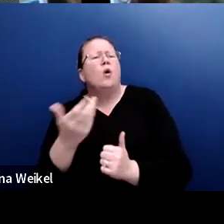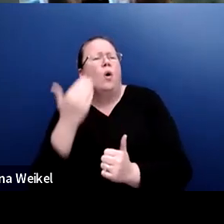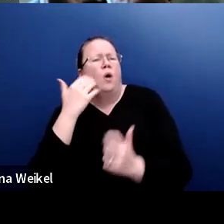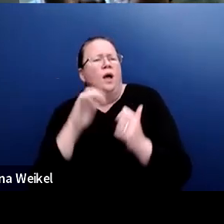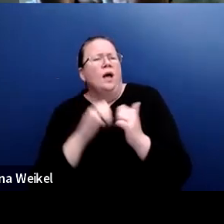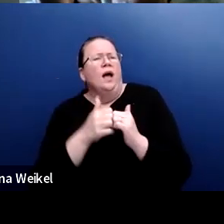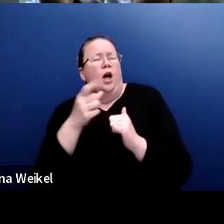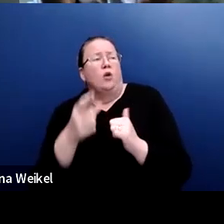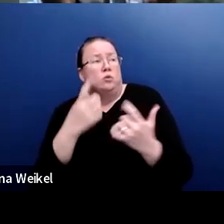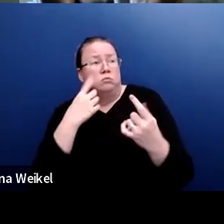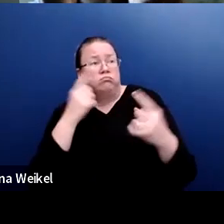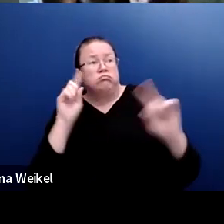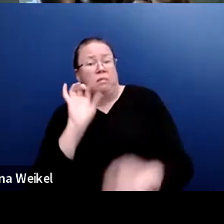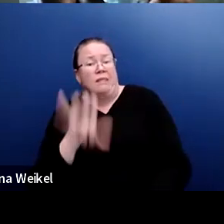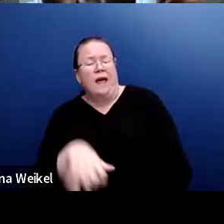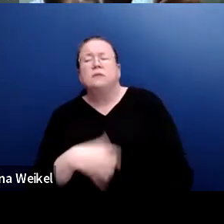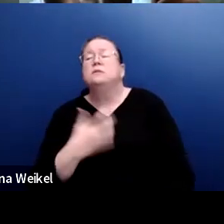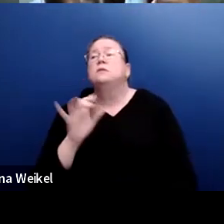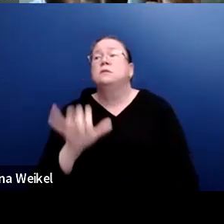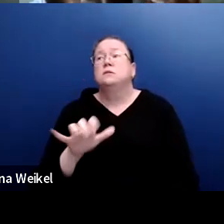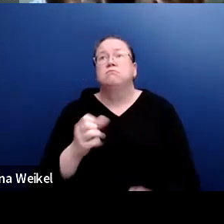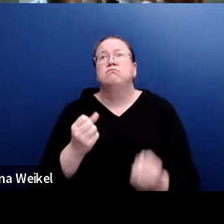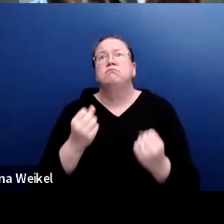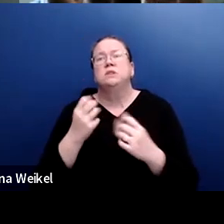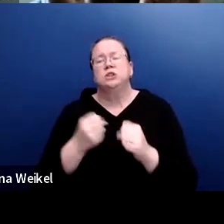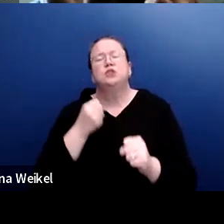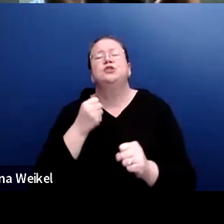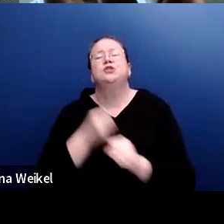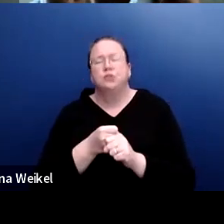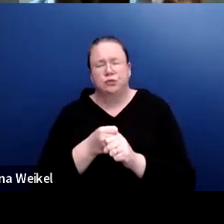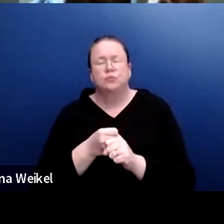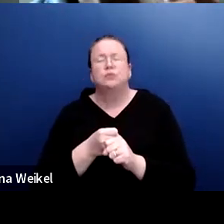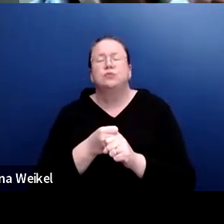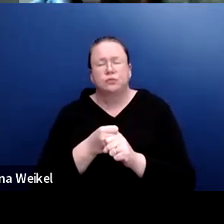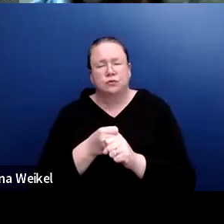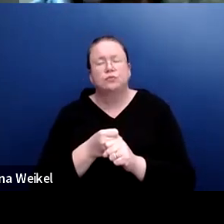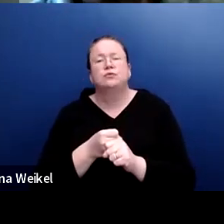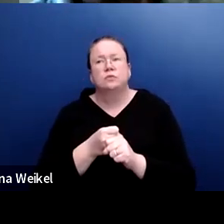: You mean as far as how we tried to present it to the legislature?